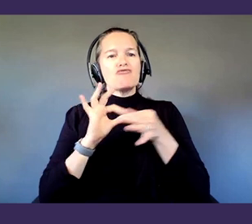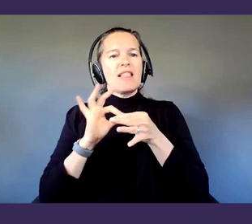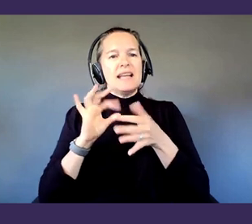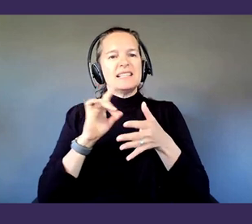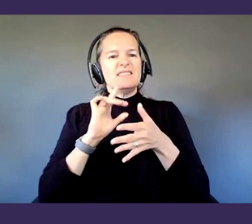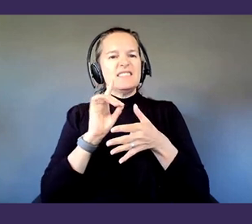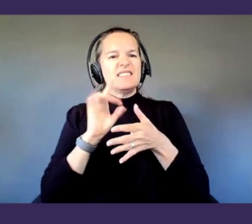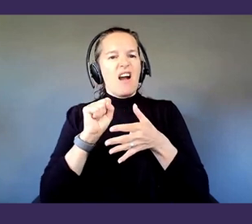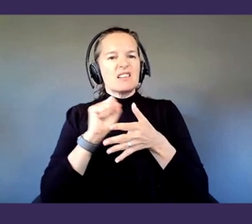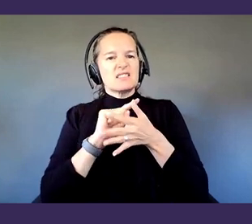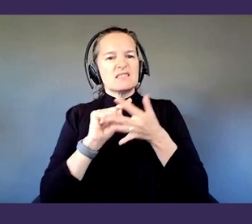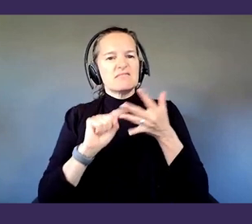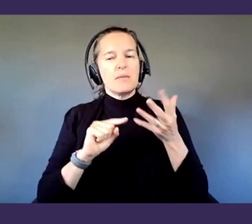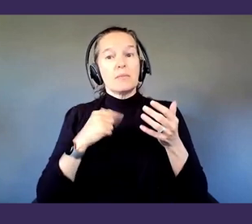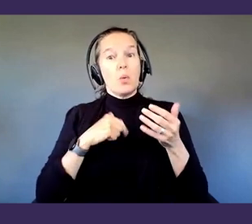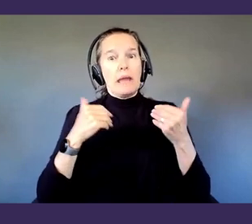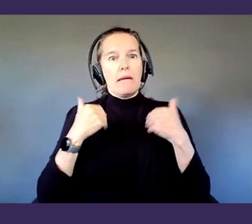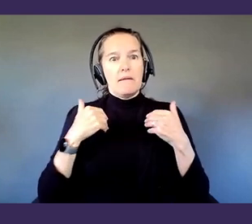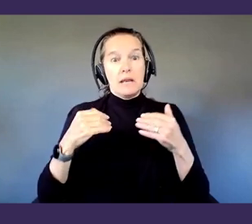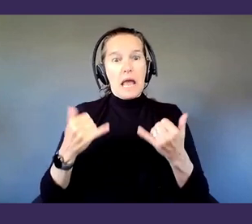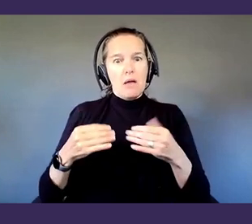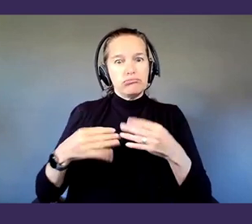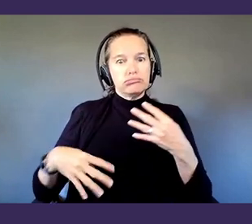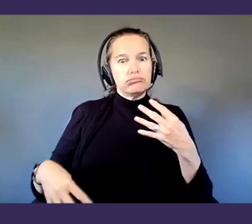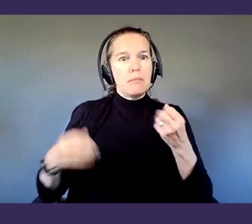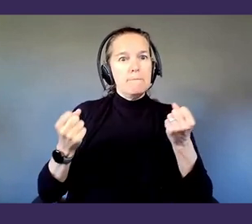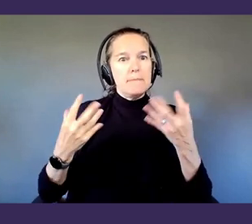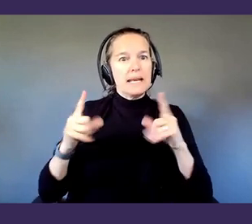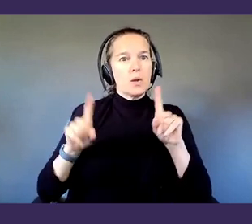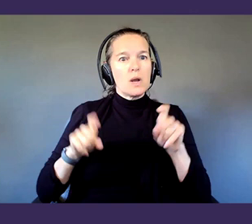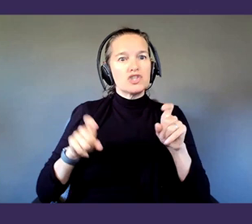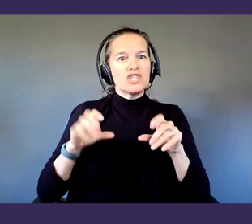We have a bunch of questions in our chat and our Q&A,